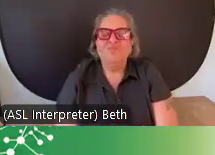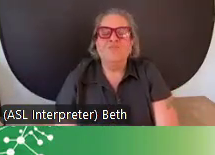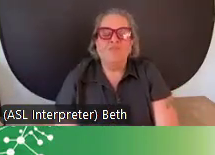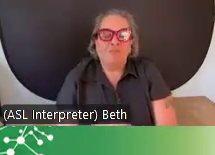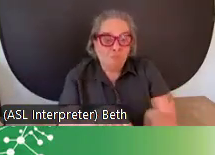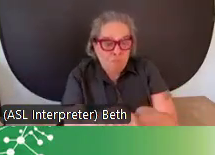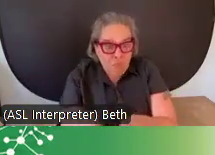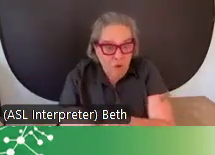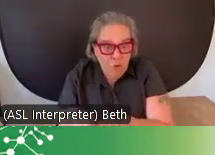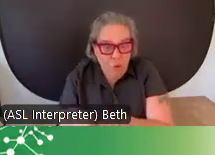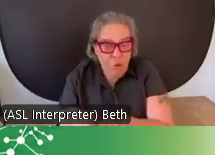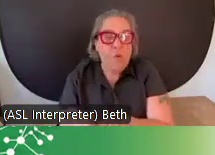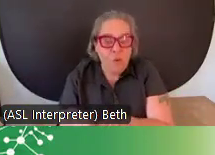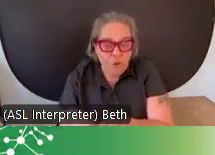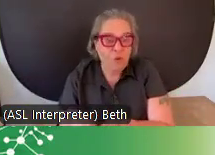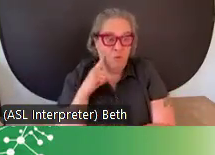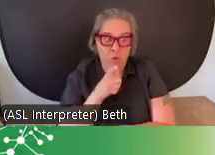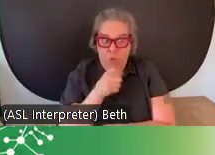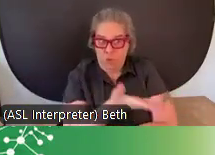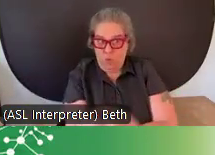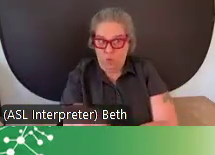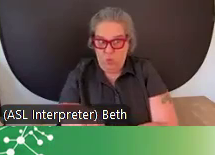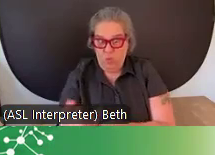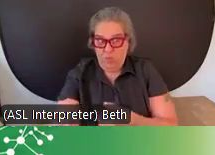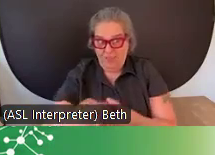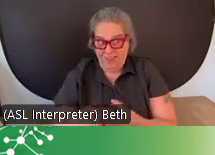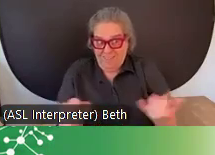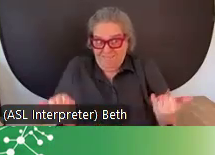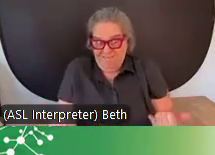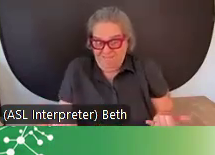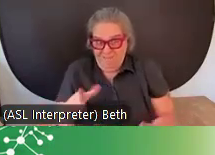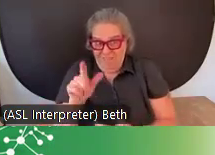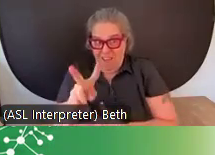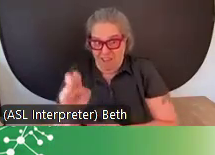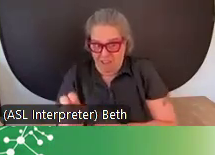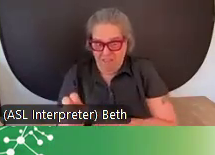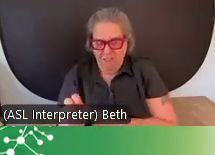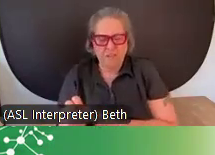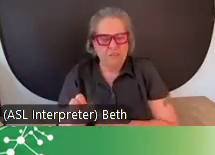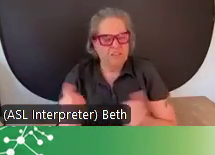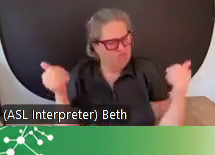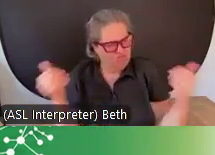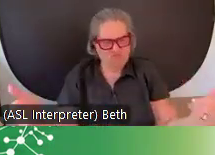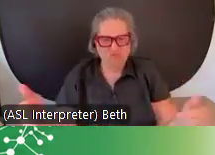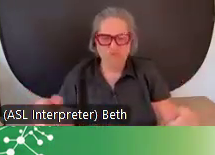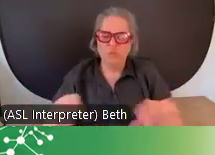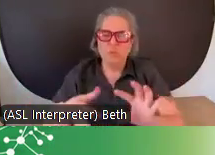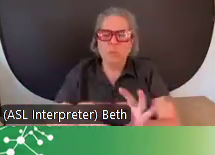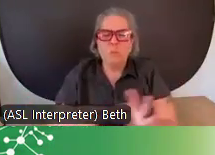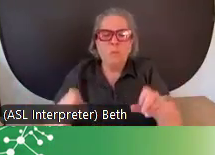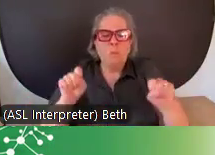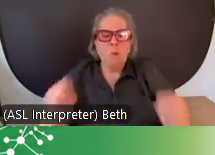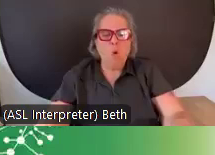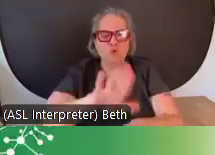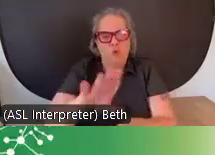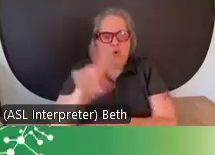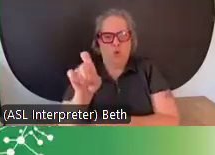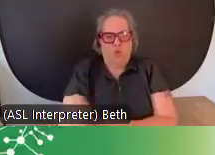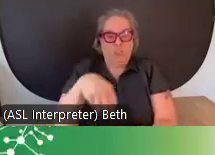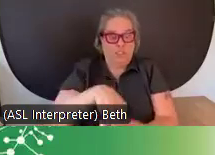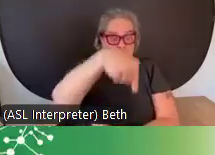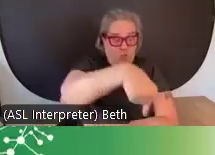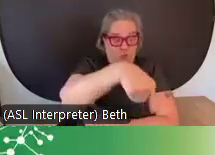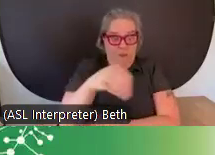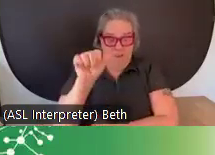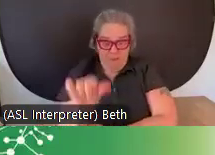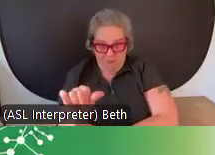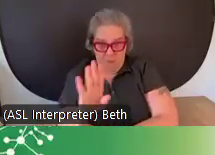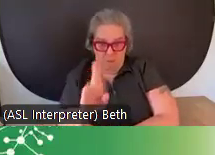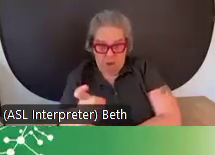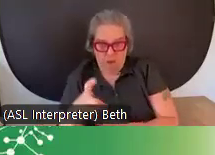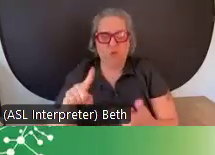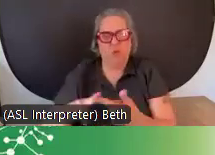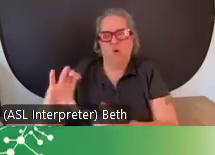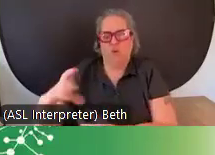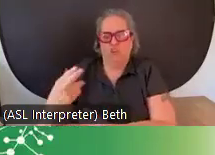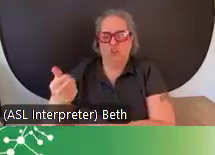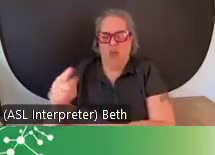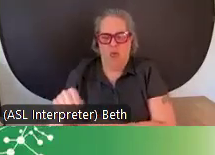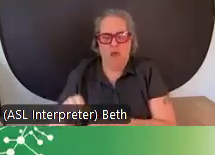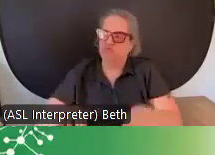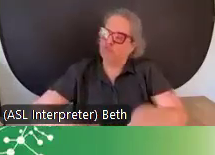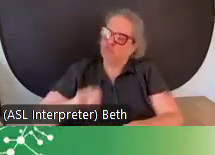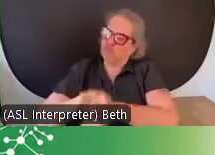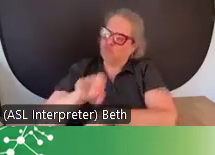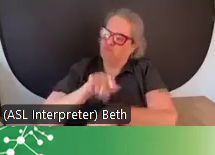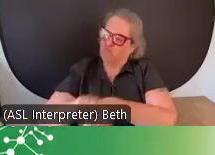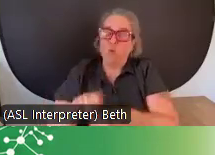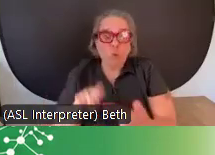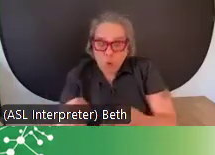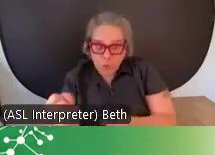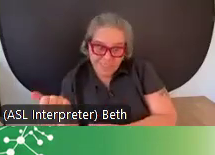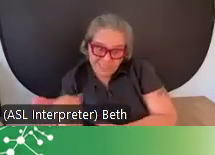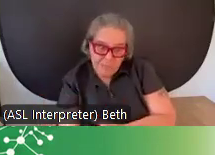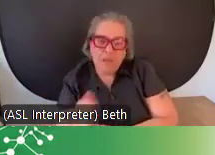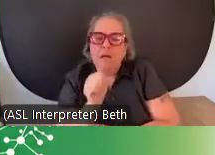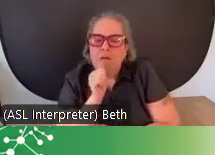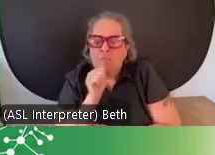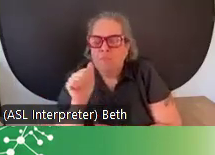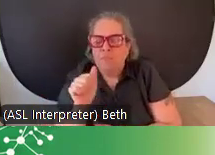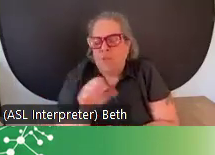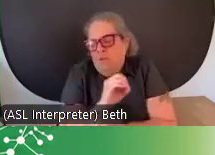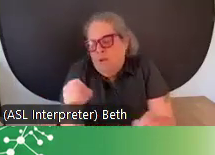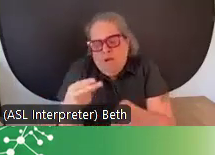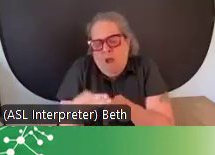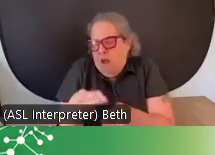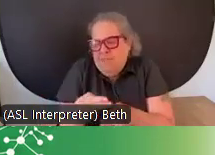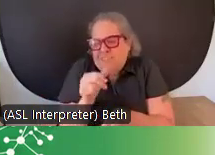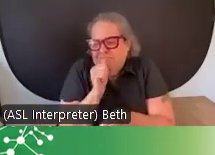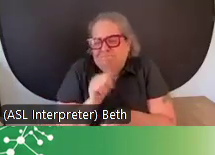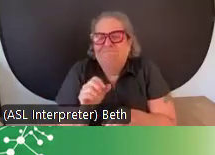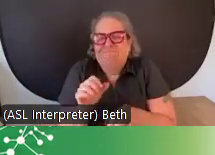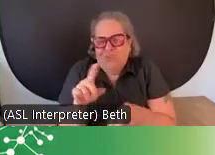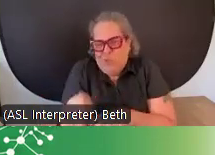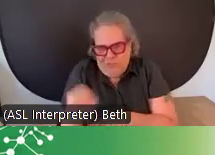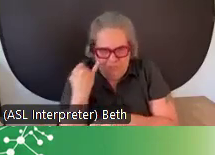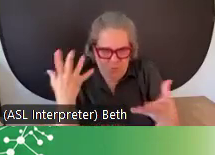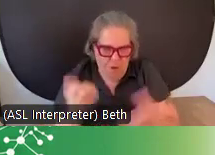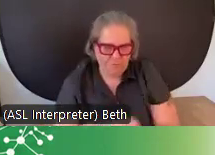And one quick note for those attending live, please feel free to post your questions in either the Q&A box or the chat, and you can also submit your questions anonymously, if you'd like.